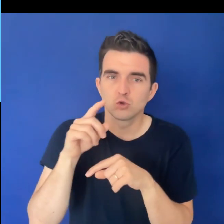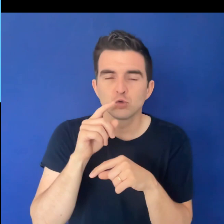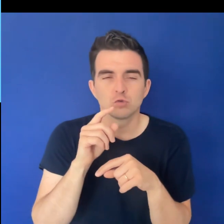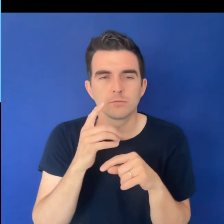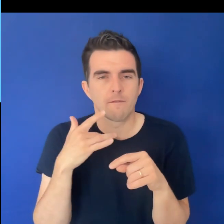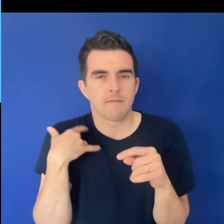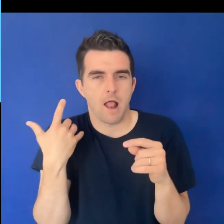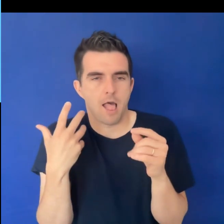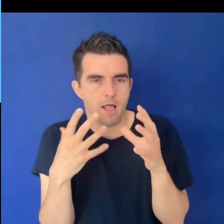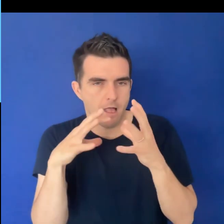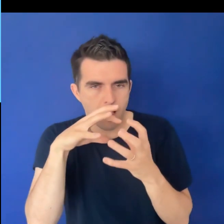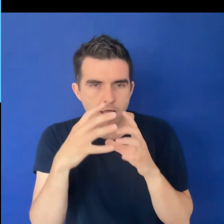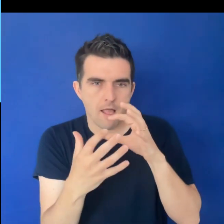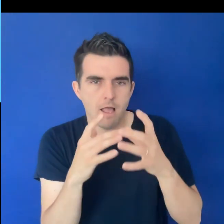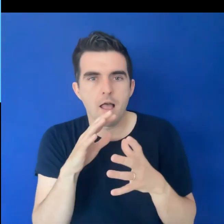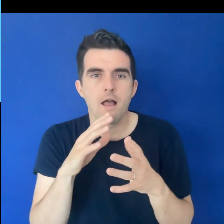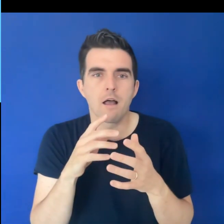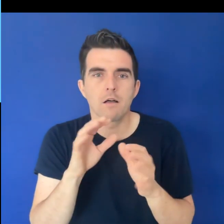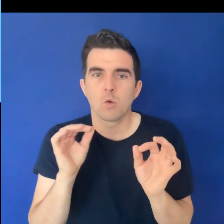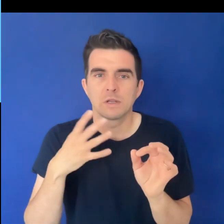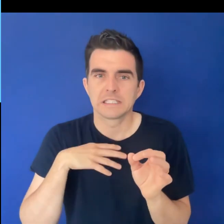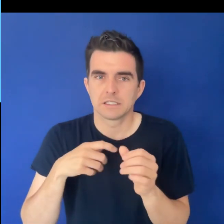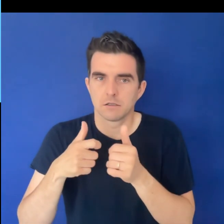clean without holding a button down, so we did.